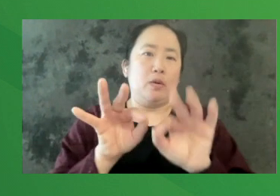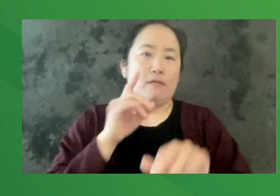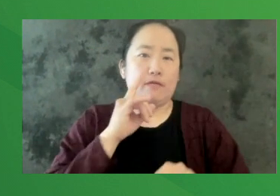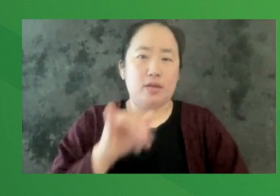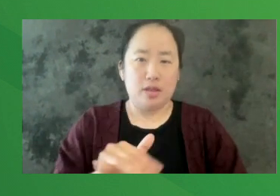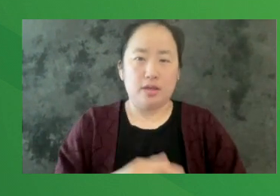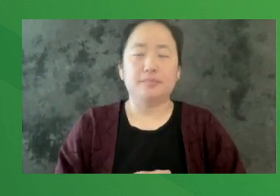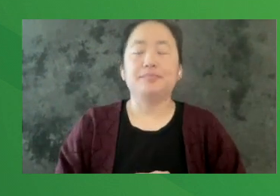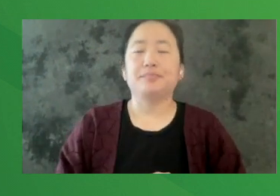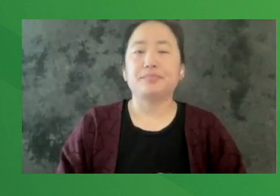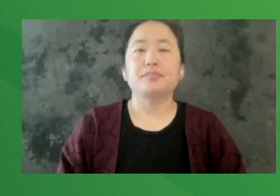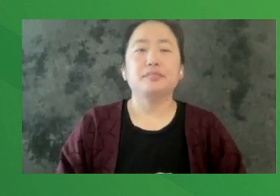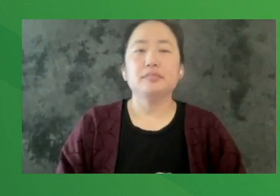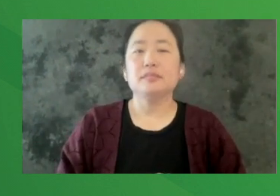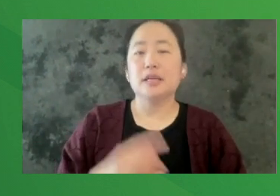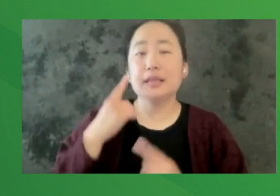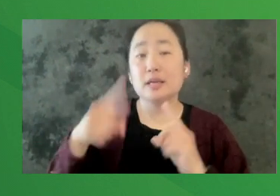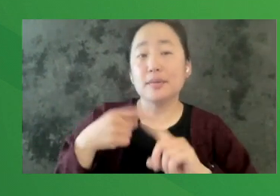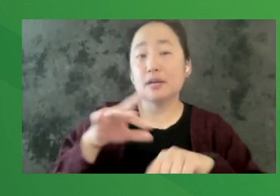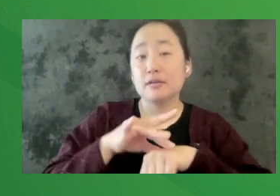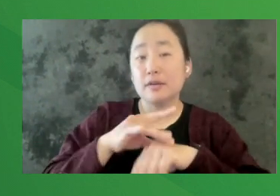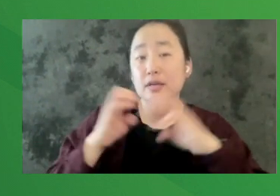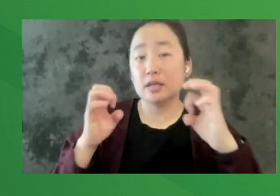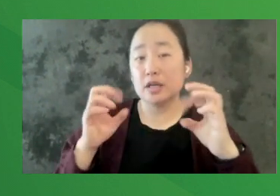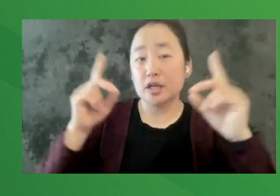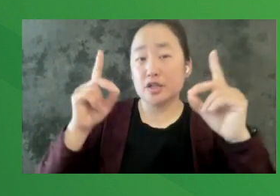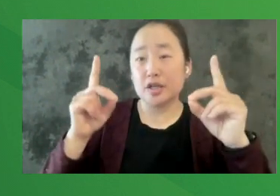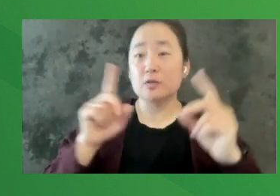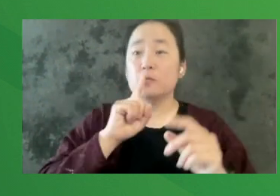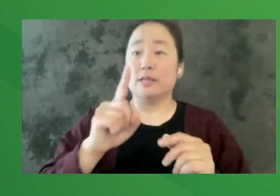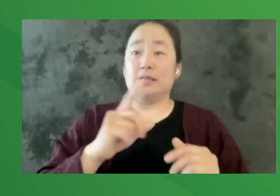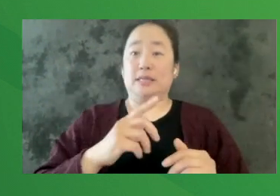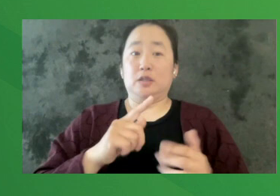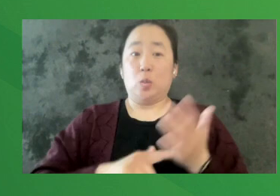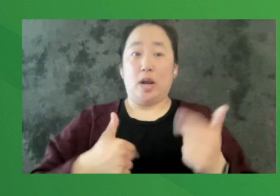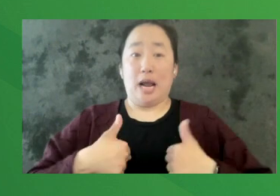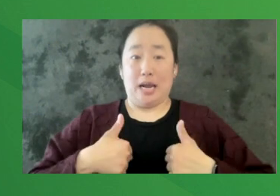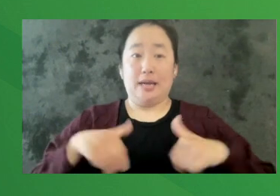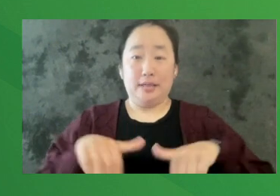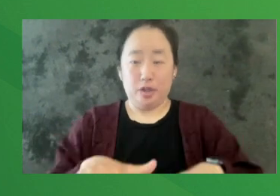education is significant because it's a lot of what I do. And as Larry said, goes back from my